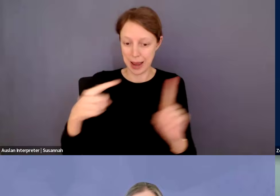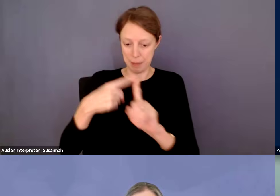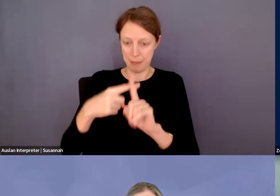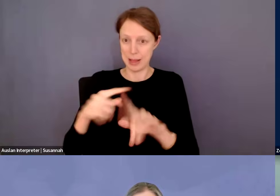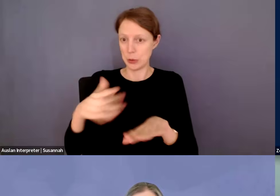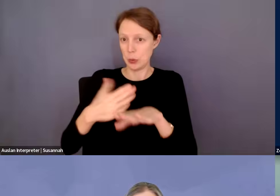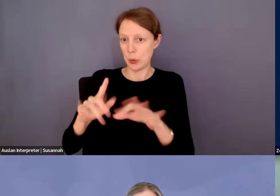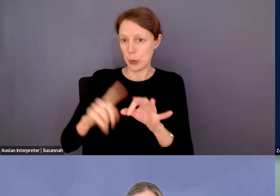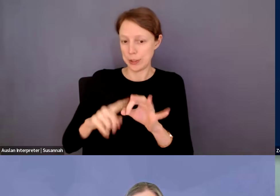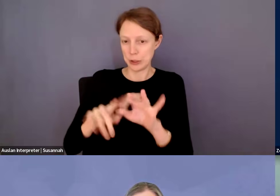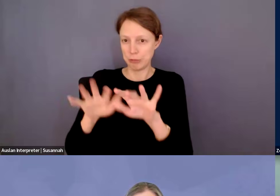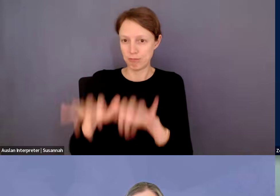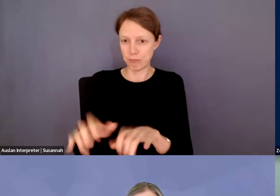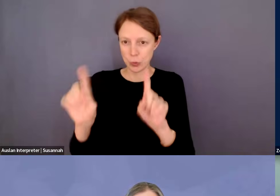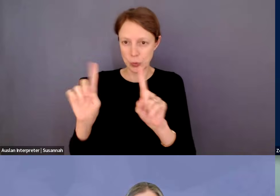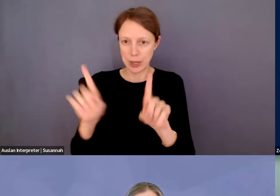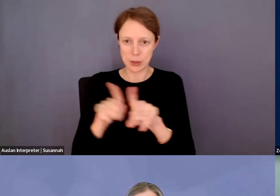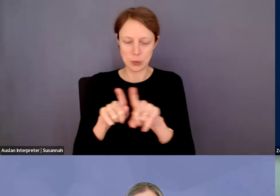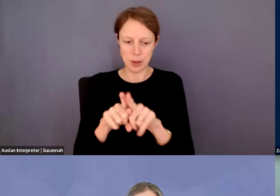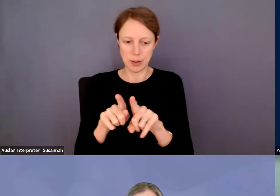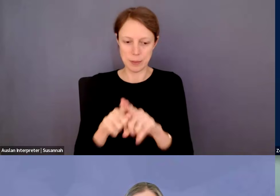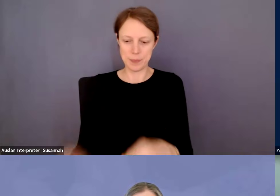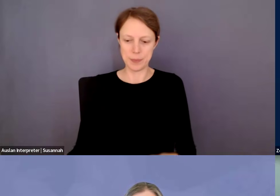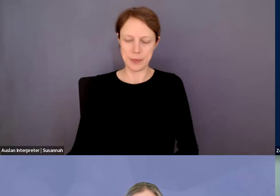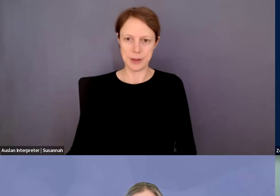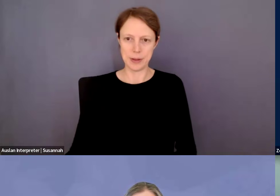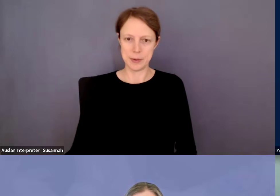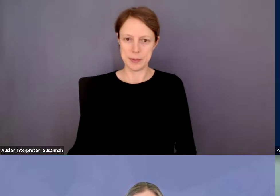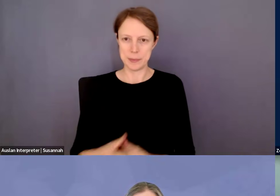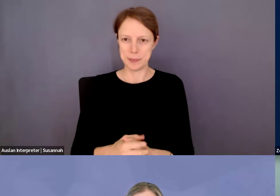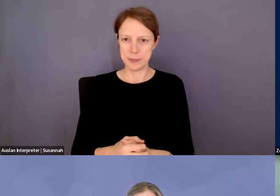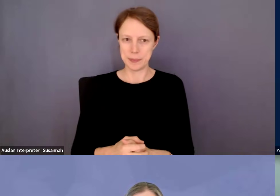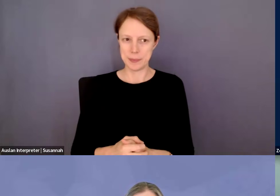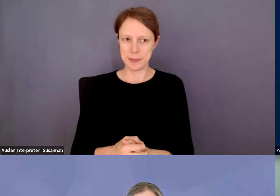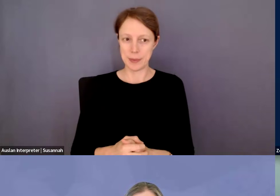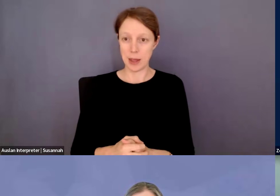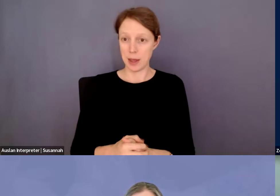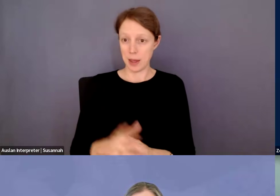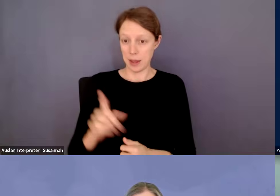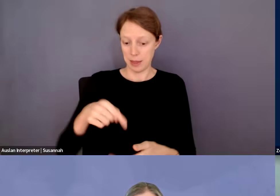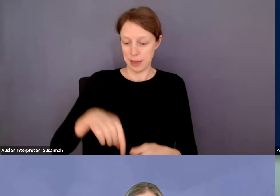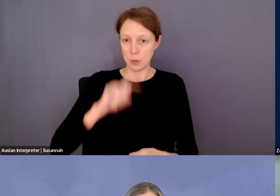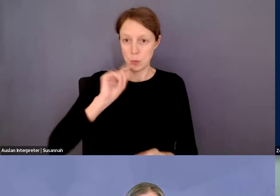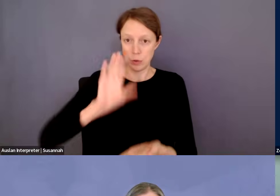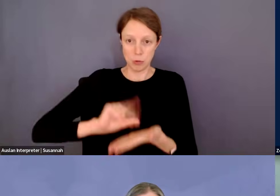discussion is also being recorded and will be made available on BSL's website over the coming week.